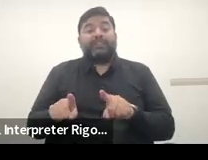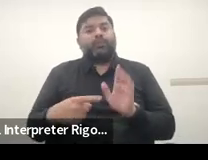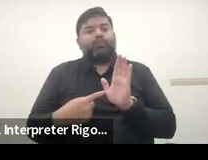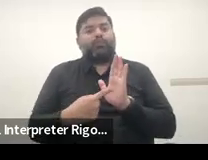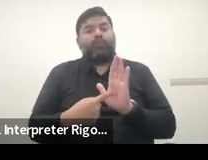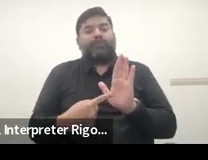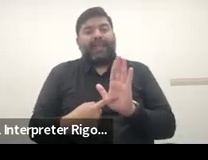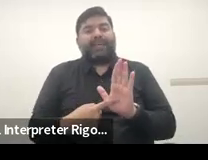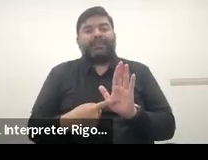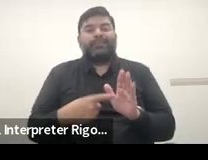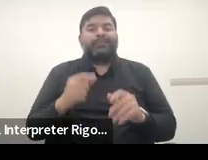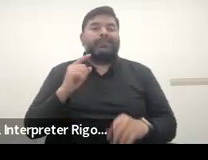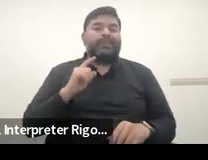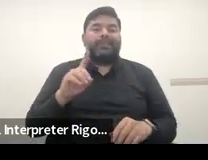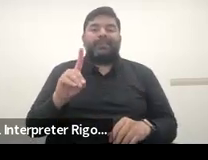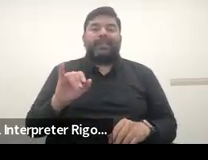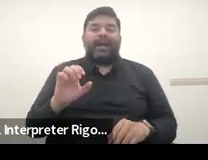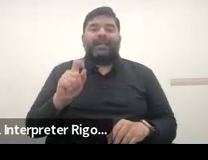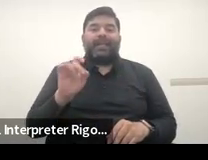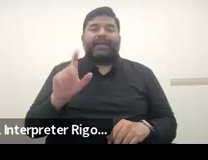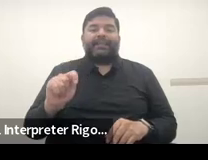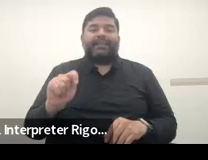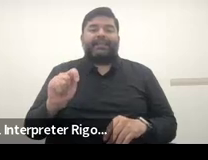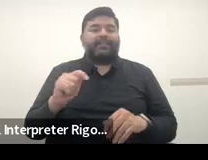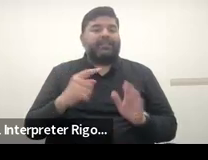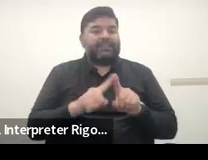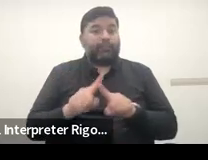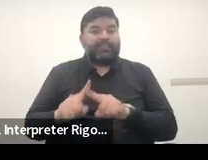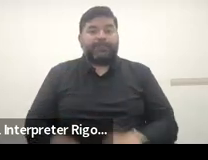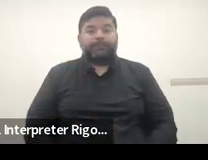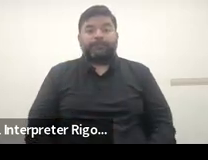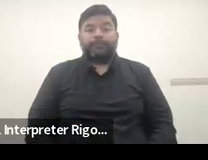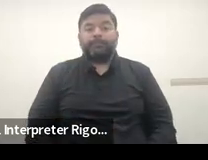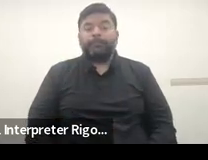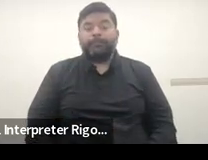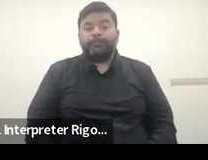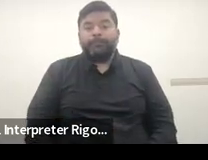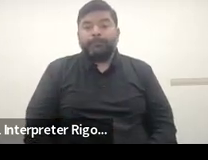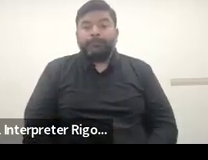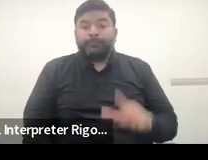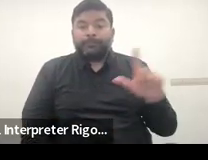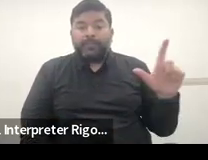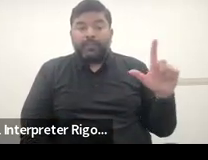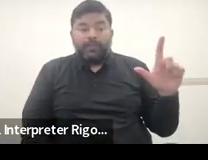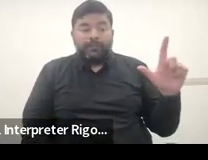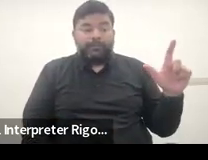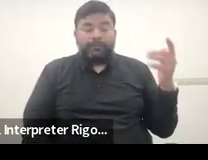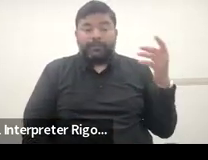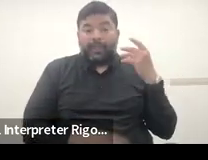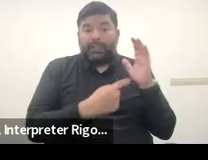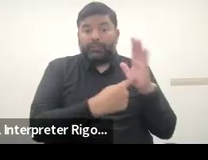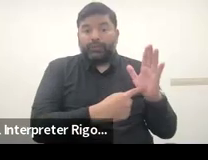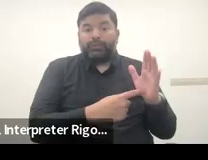differences. on the left I've shown what the reconstructions for these signs